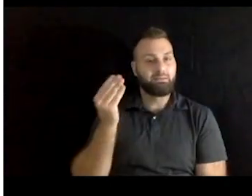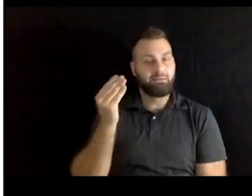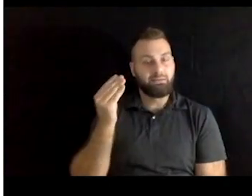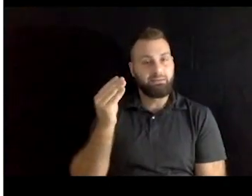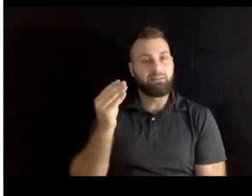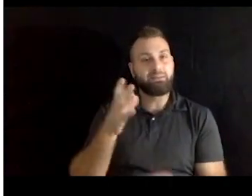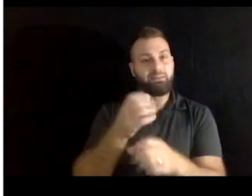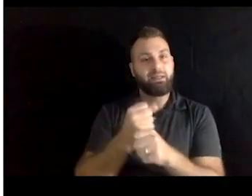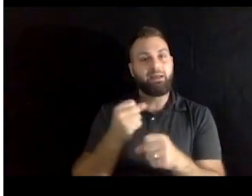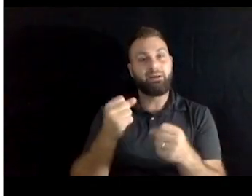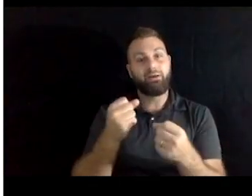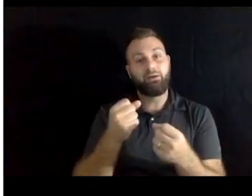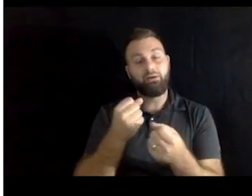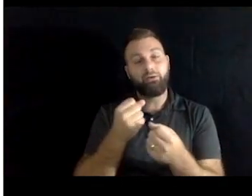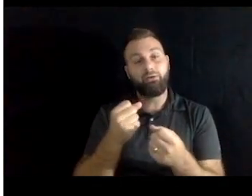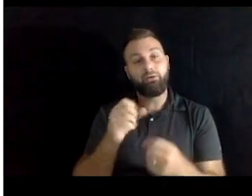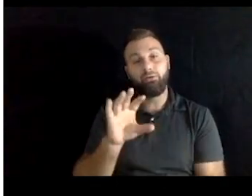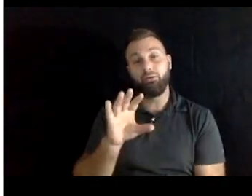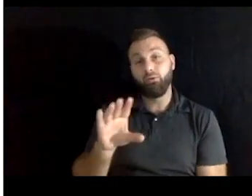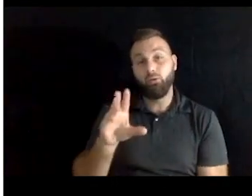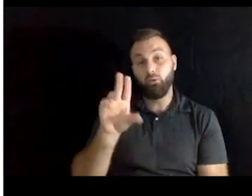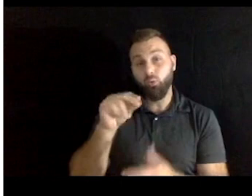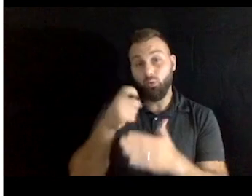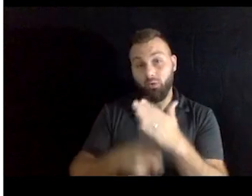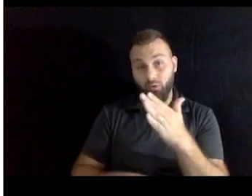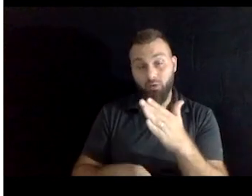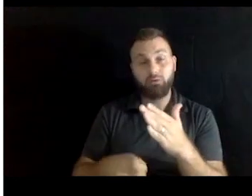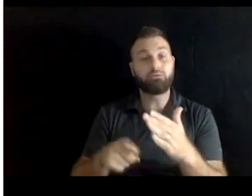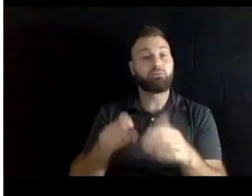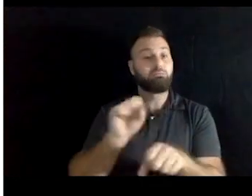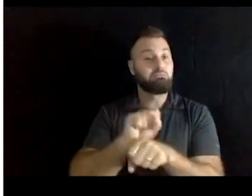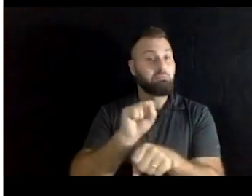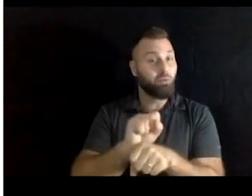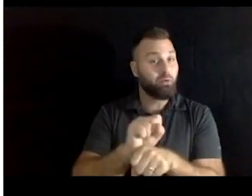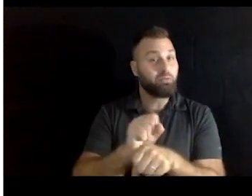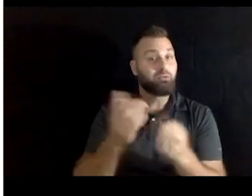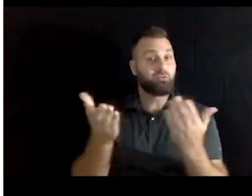free employment supports from their state, vocational rehabilitation agency